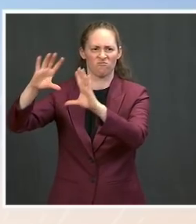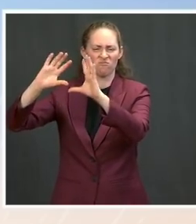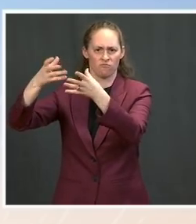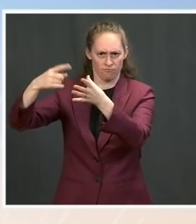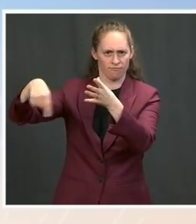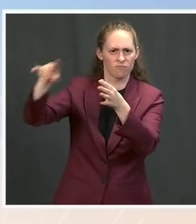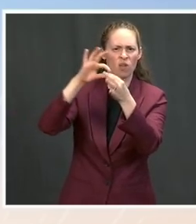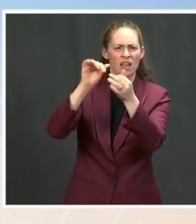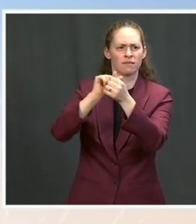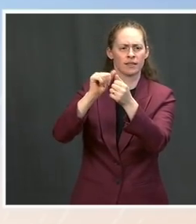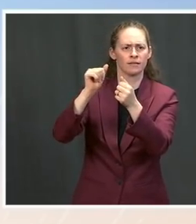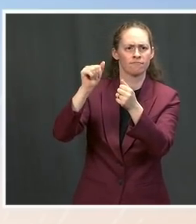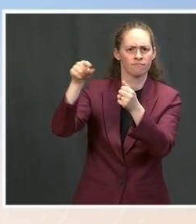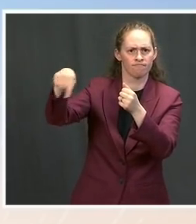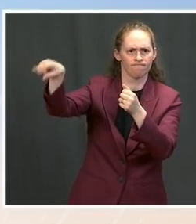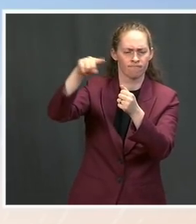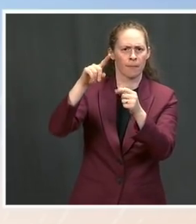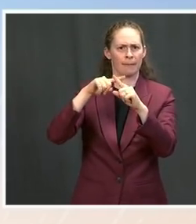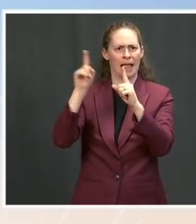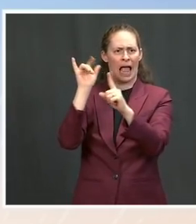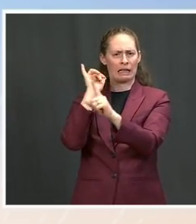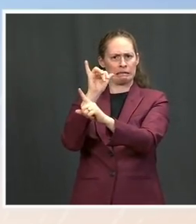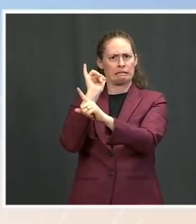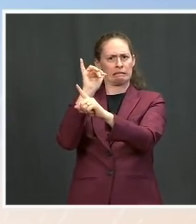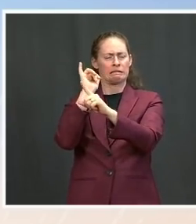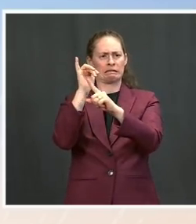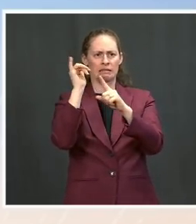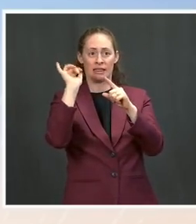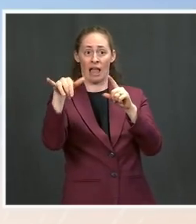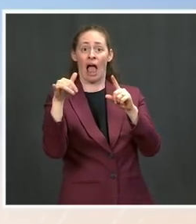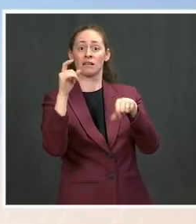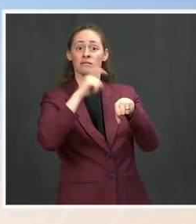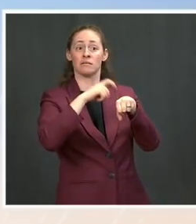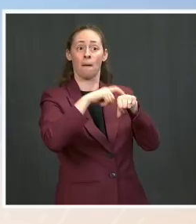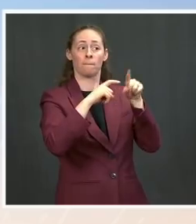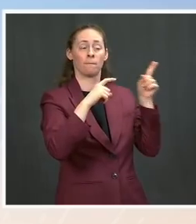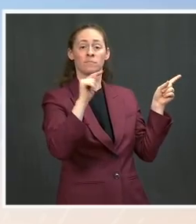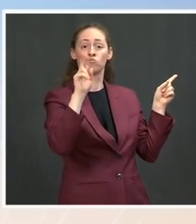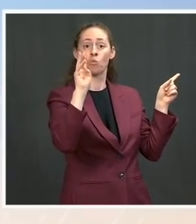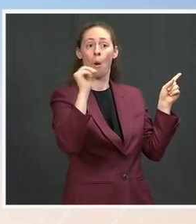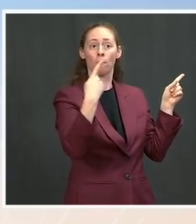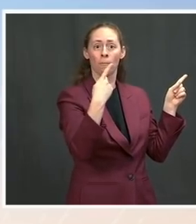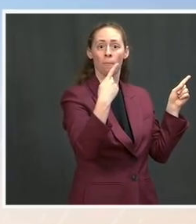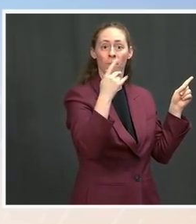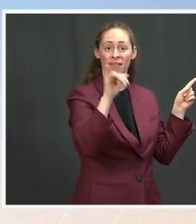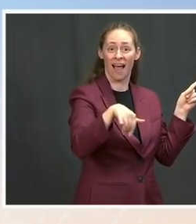It's supposed to regulate, for example, but since 2016, they have a proposed rule to limit the speed of trucks,